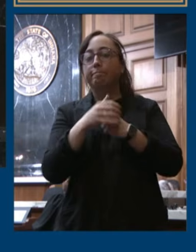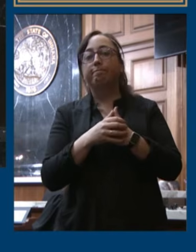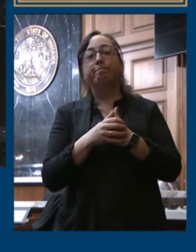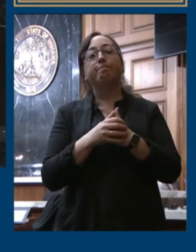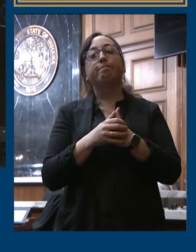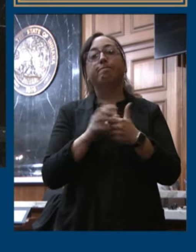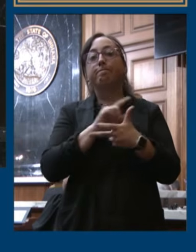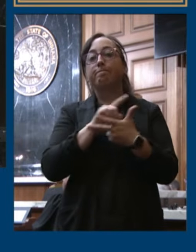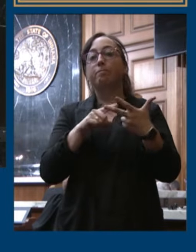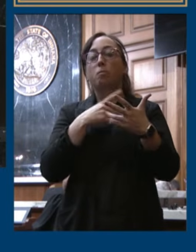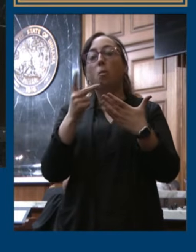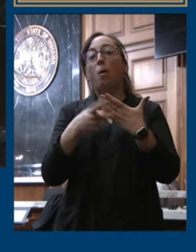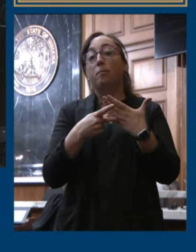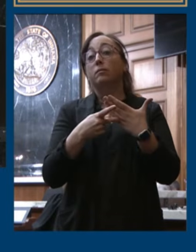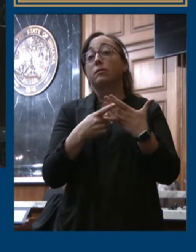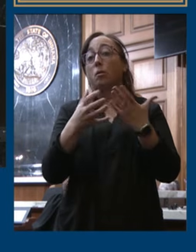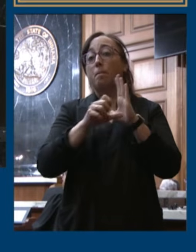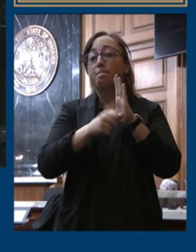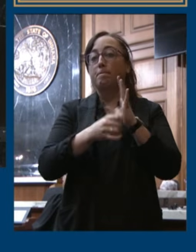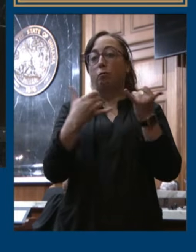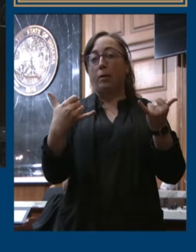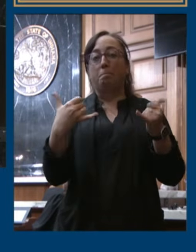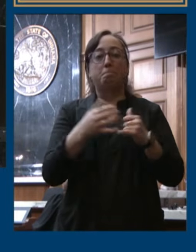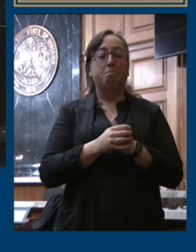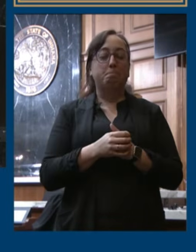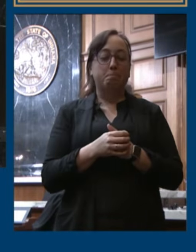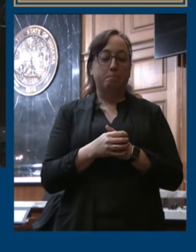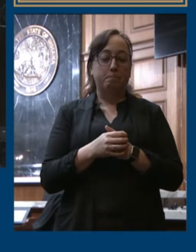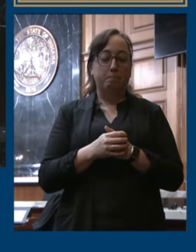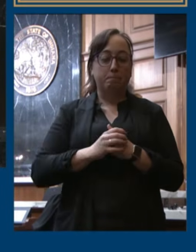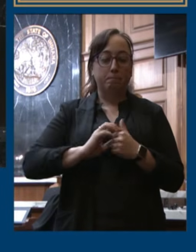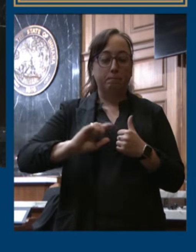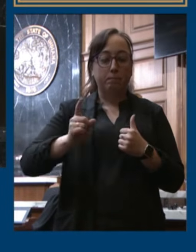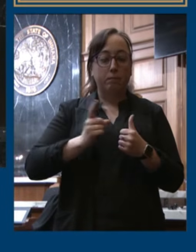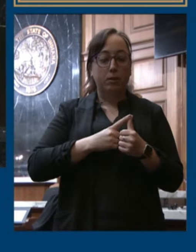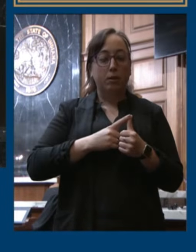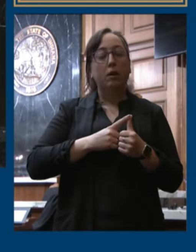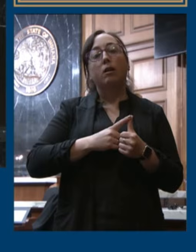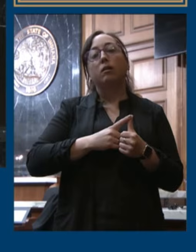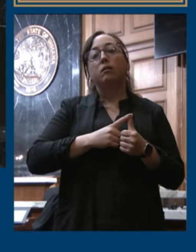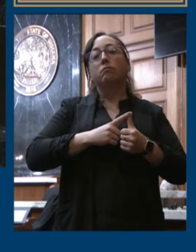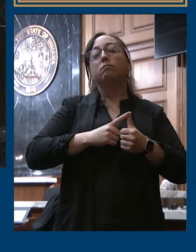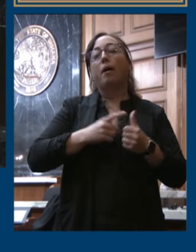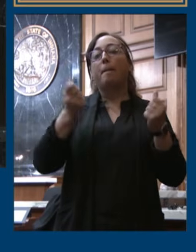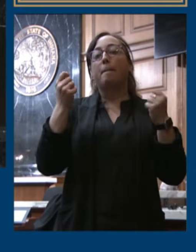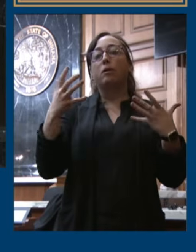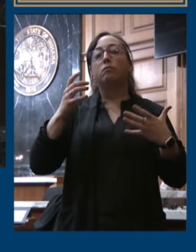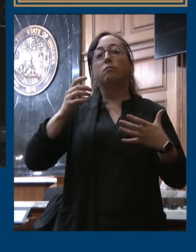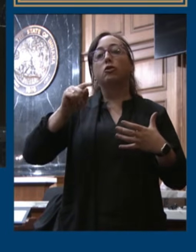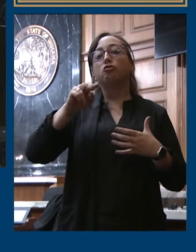POSSIBLE THAT I WANT TO HIGHLIGHT TODAY. TRIAL COURT JUDGES FROM AROUND THE STATE ARE HERE FROM